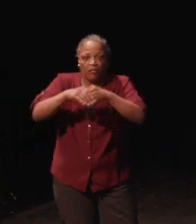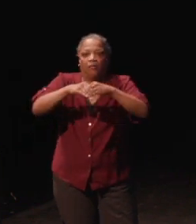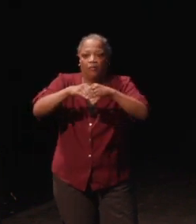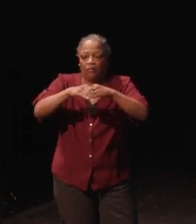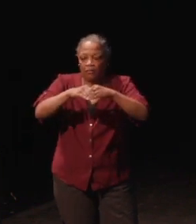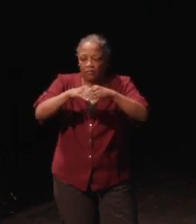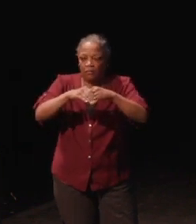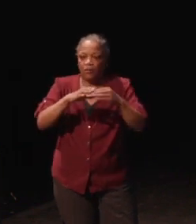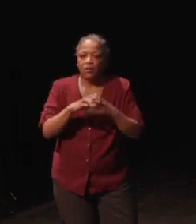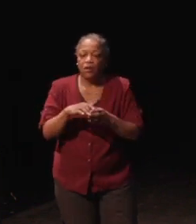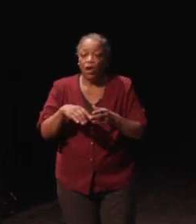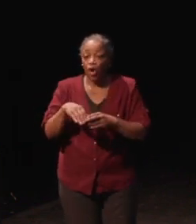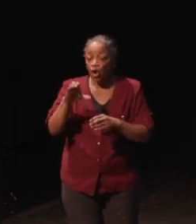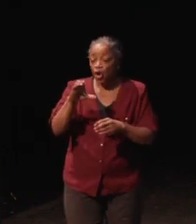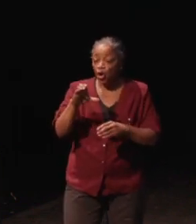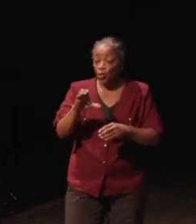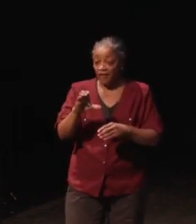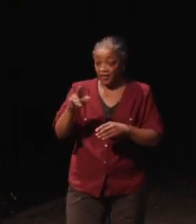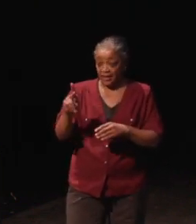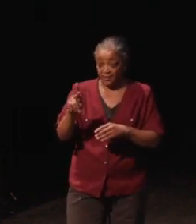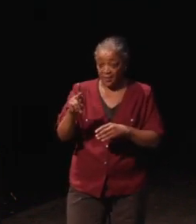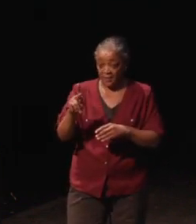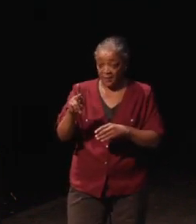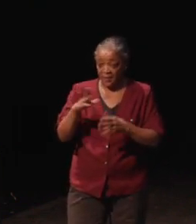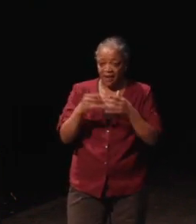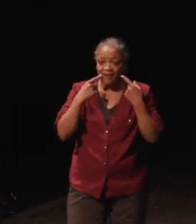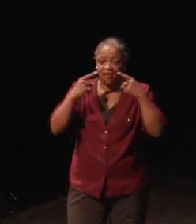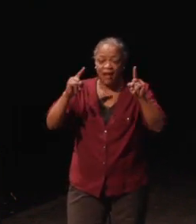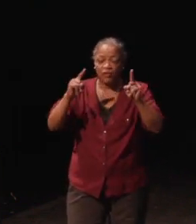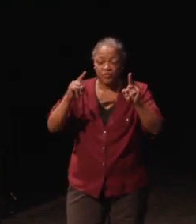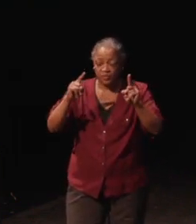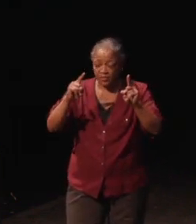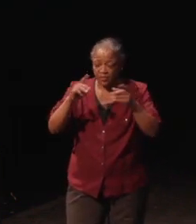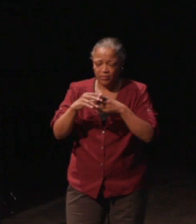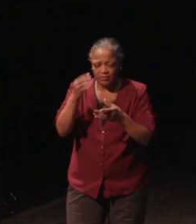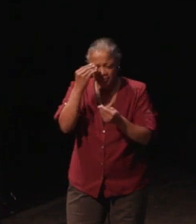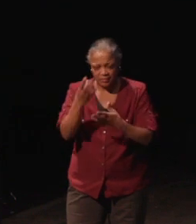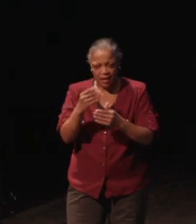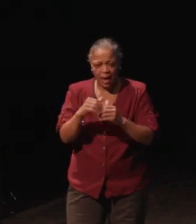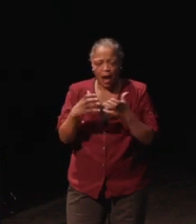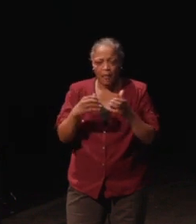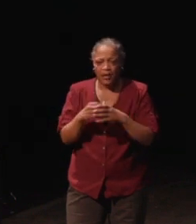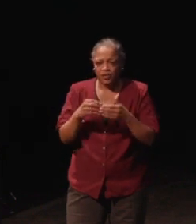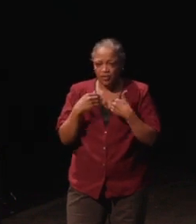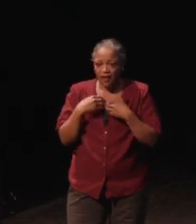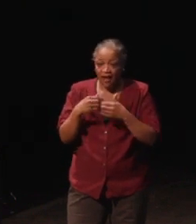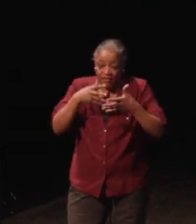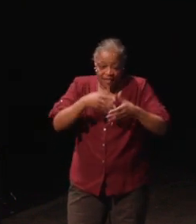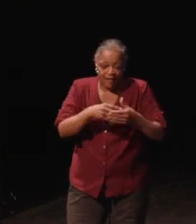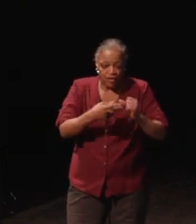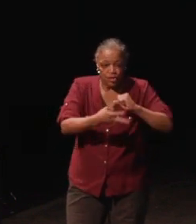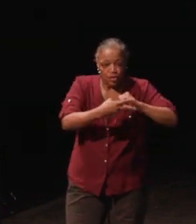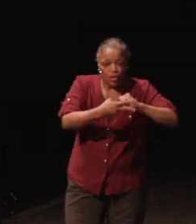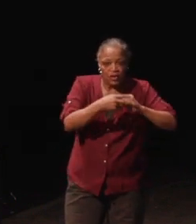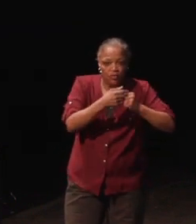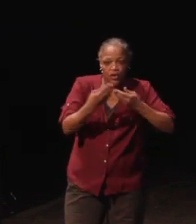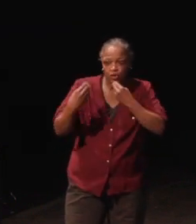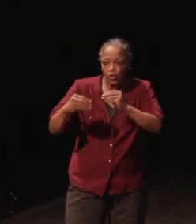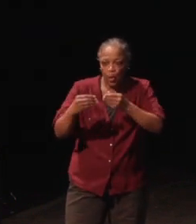In the case of Crafting Kingdom we had announcement that would tell you how much productivity left in storage once you sold some of it.